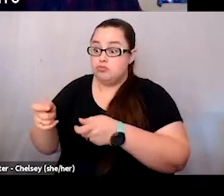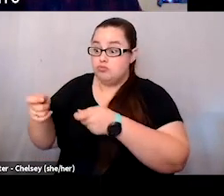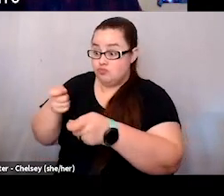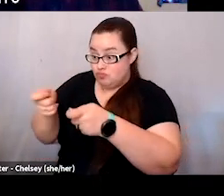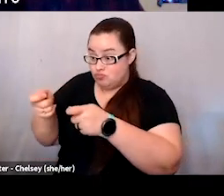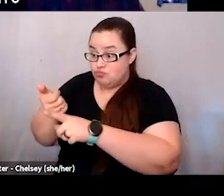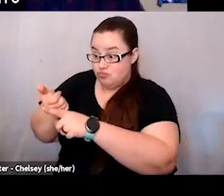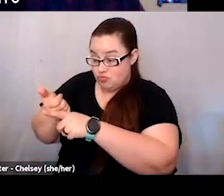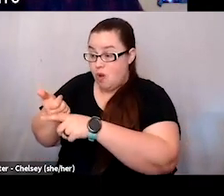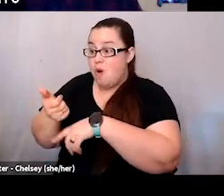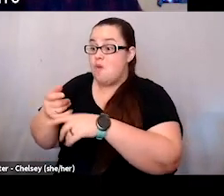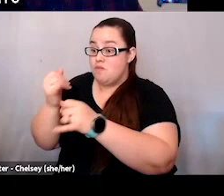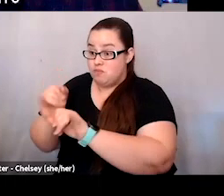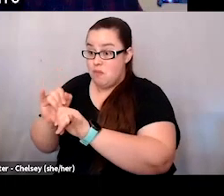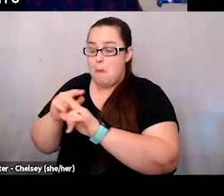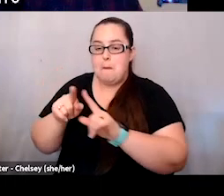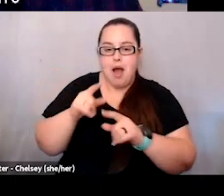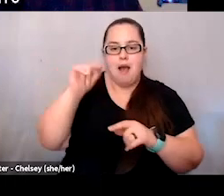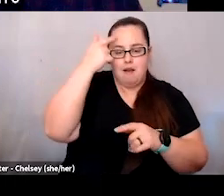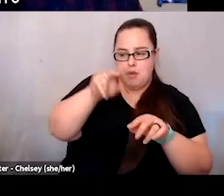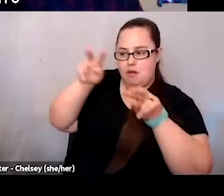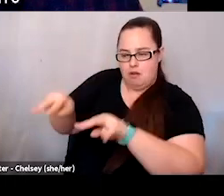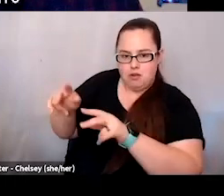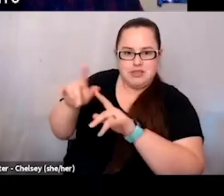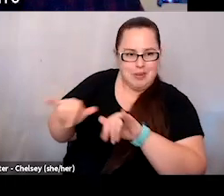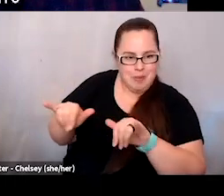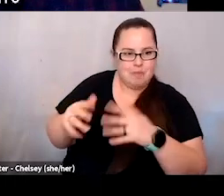semi-sovereign status. It's not they're not fully sovereign, but they get to determine